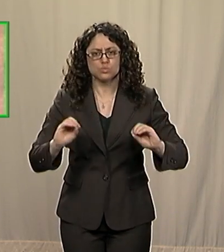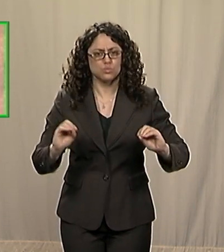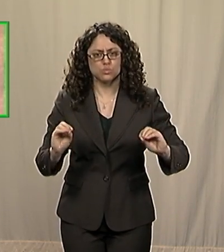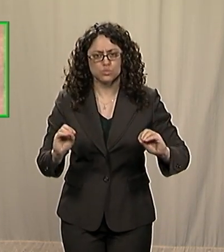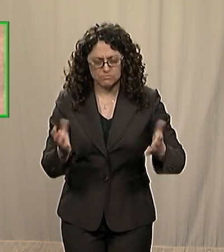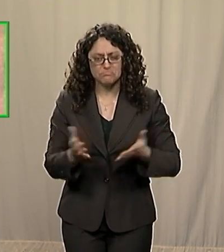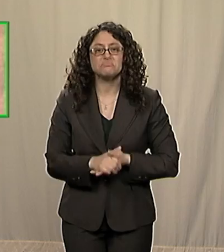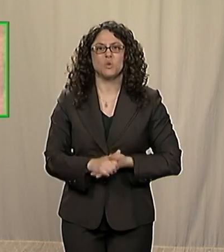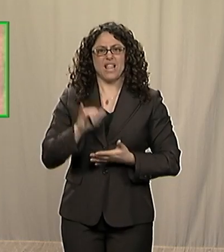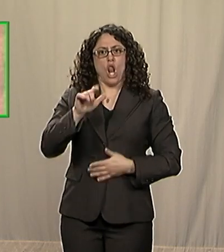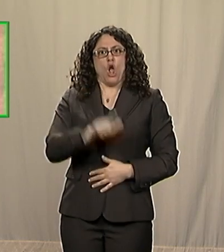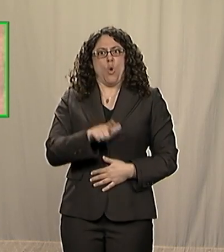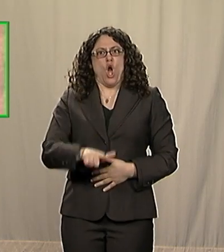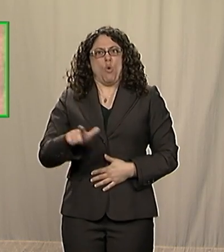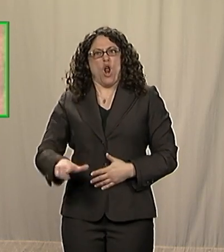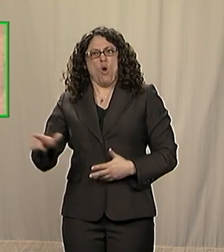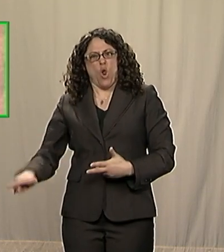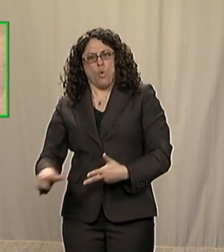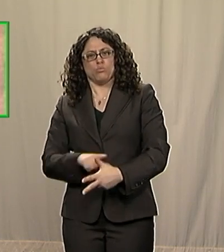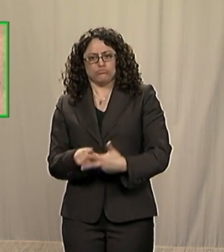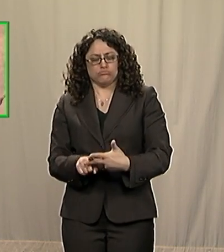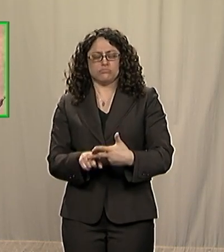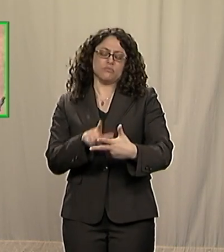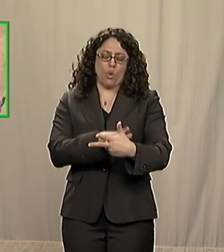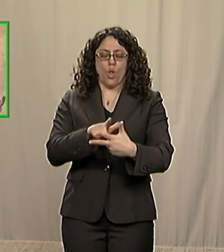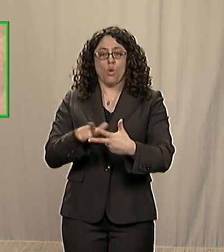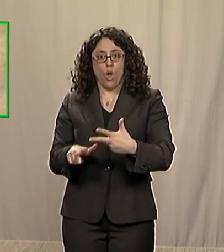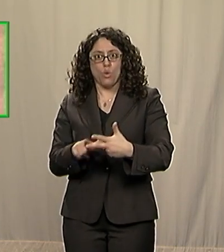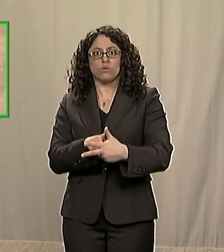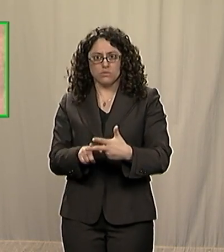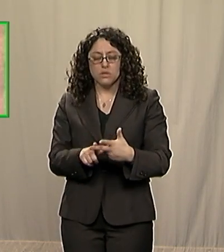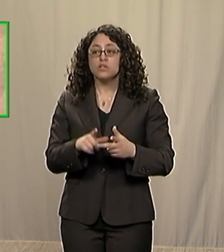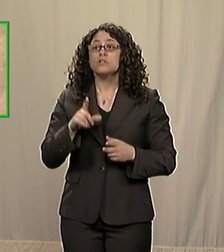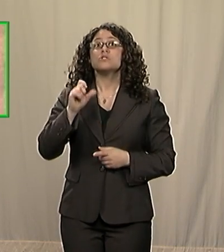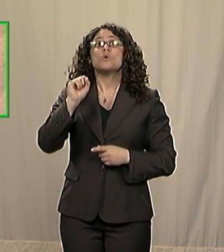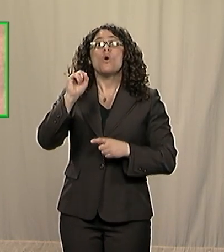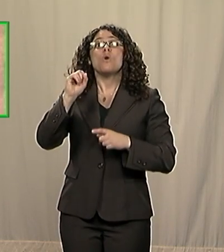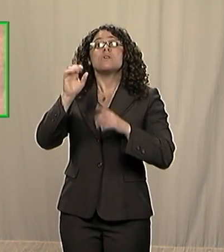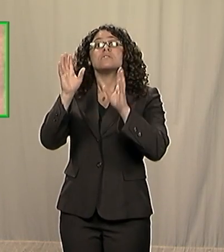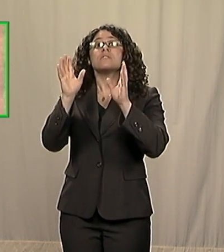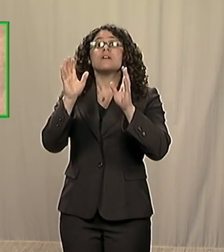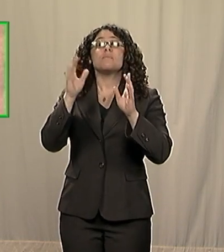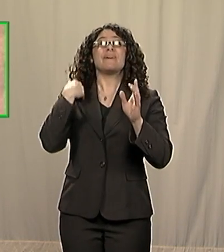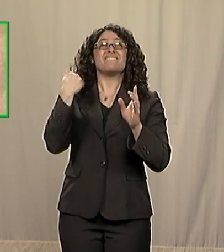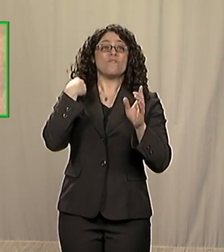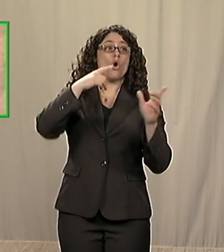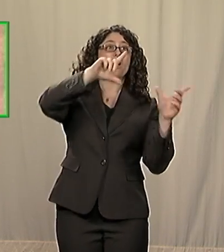Simultaneous conference interpreters is the mirror image of that.